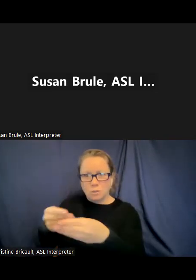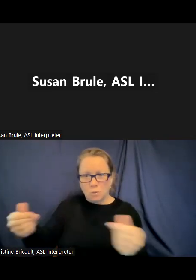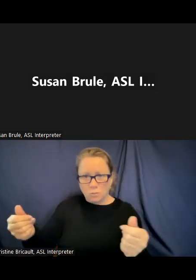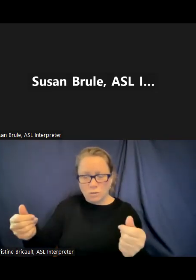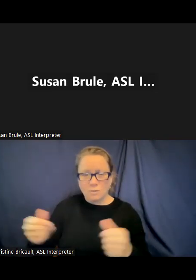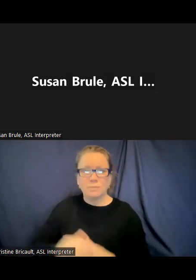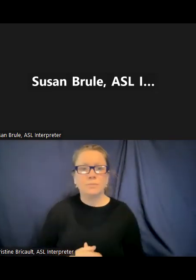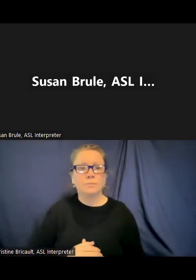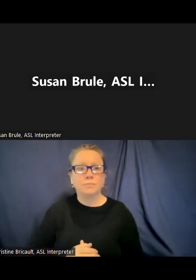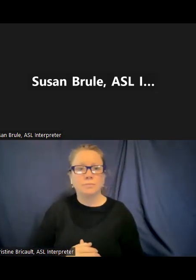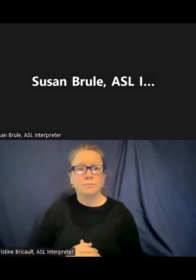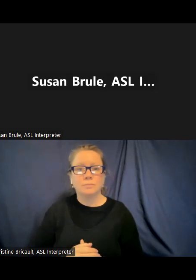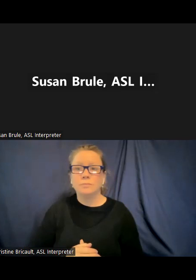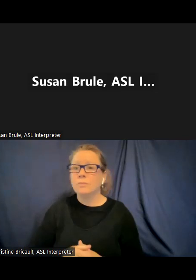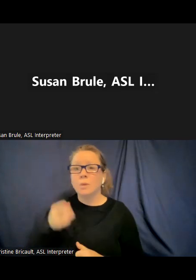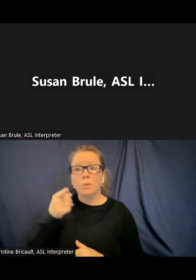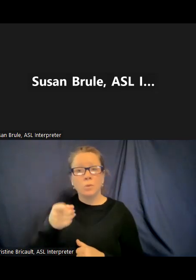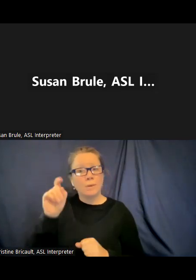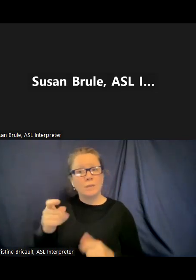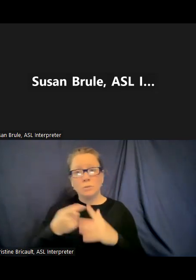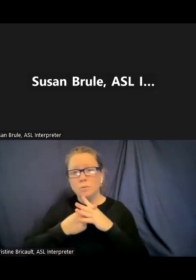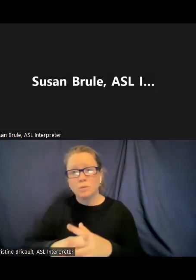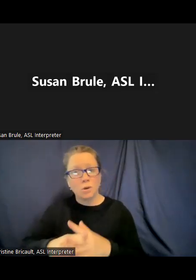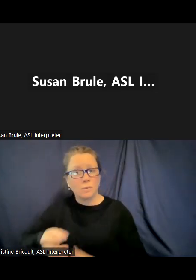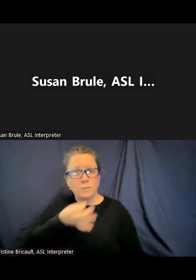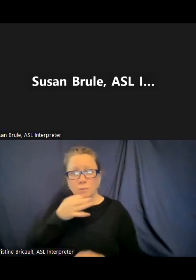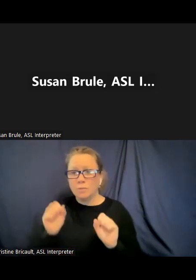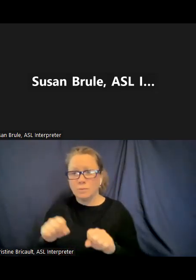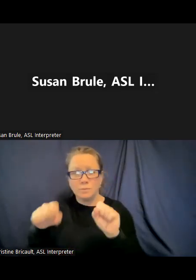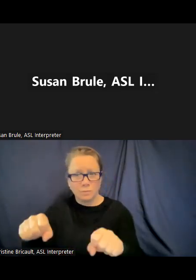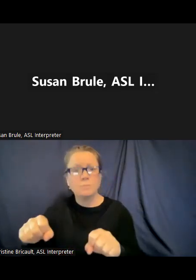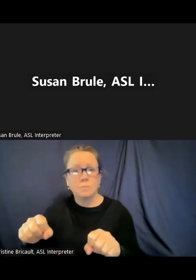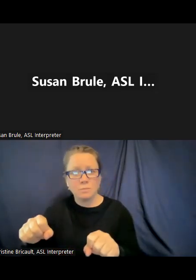You need to initiate this as soon as you can upon receipt of a request.